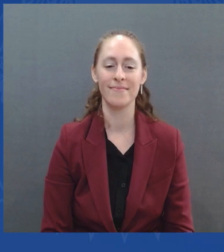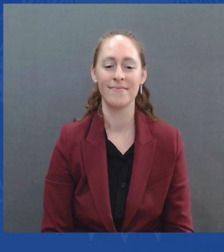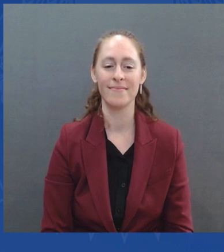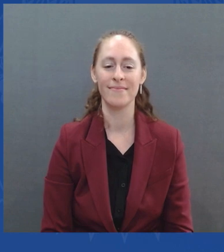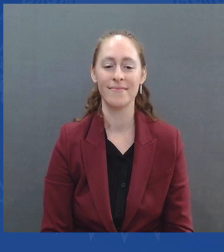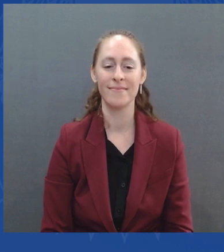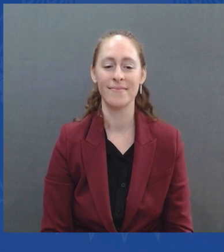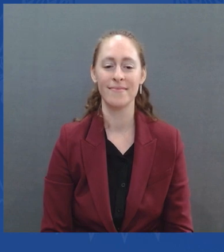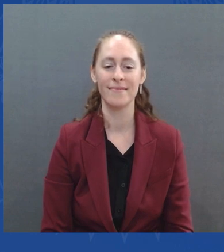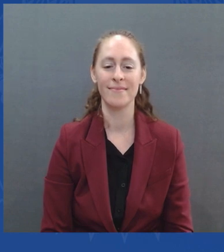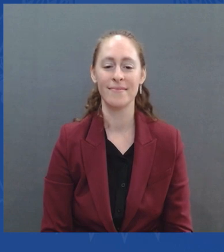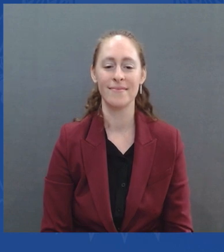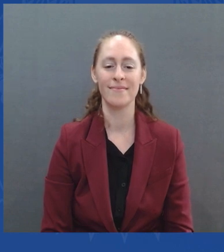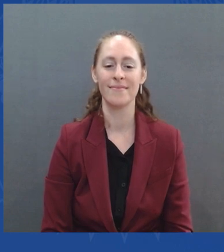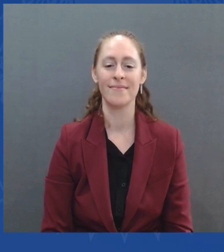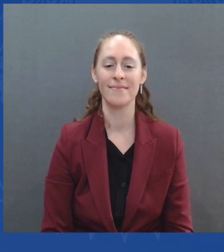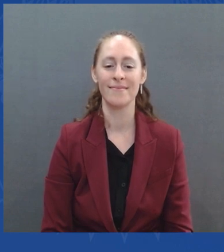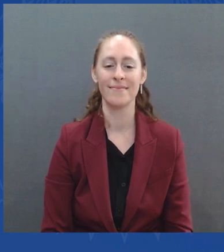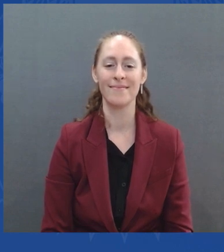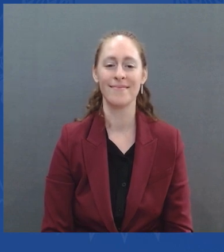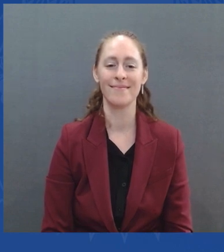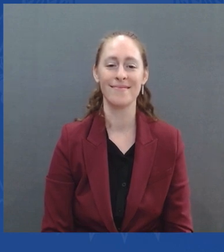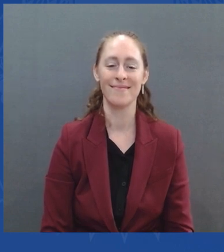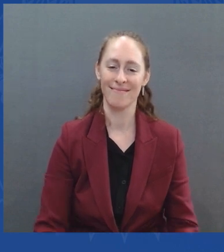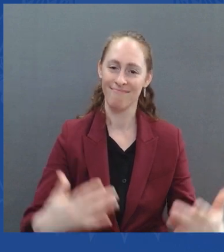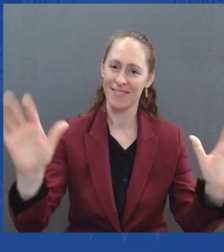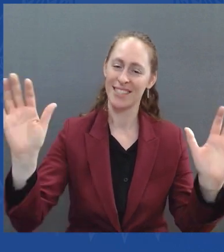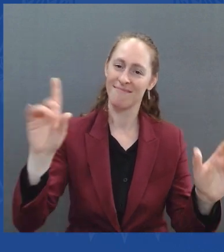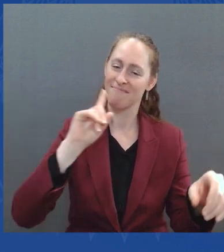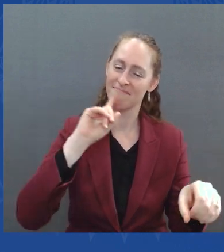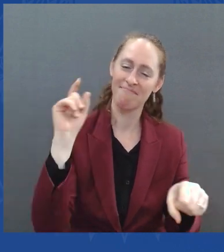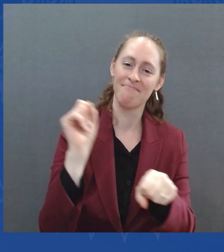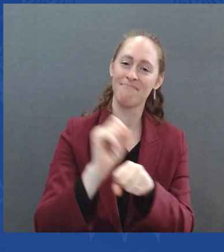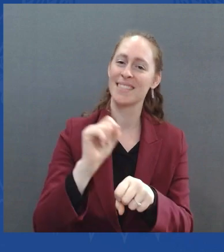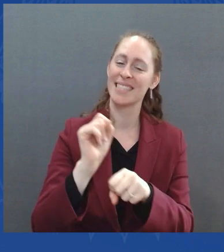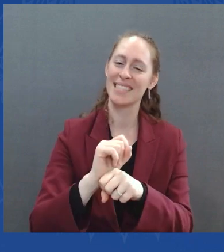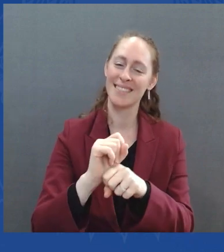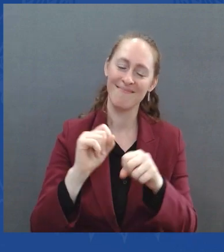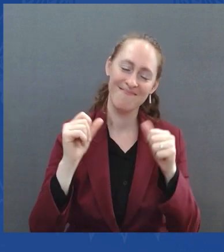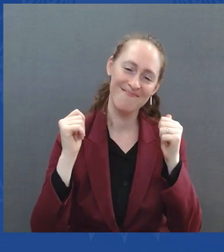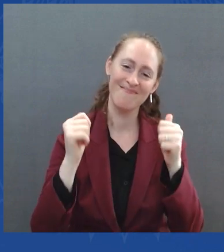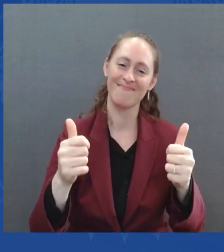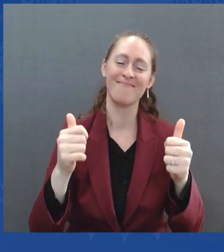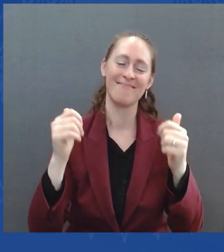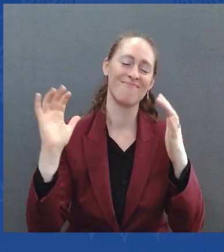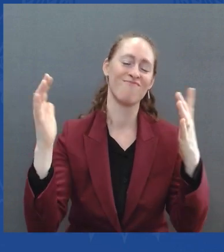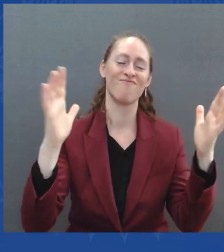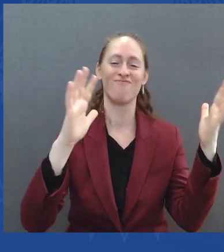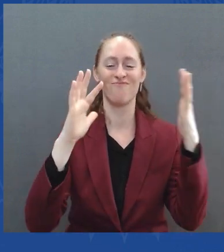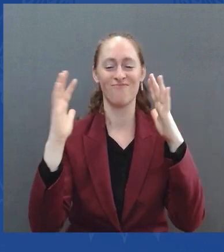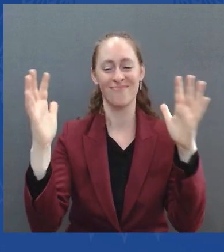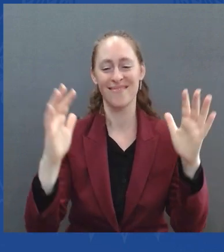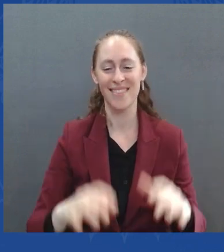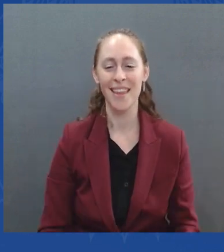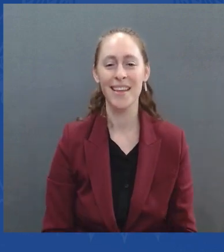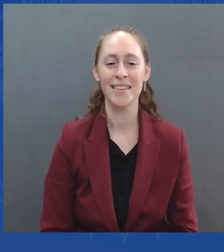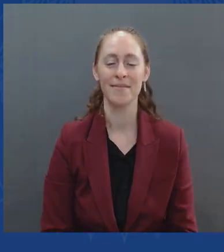All right, it's official.